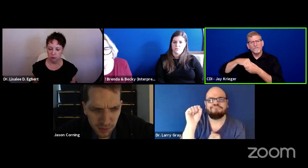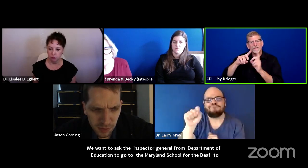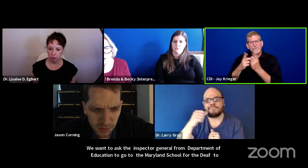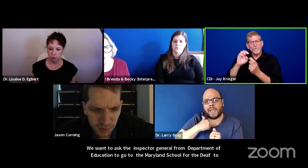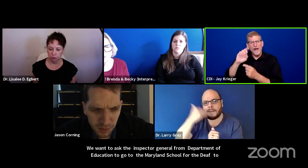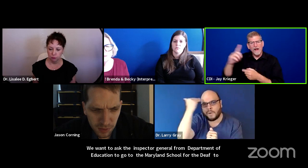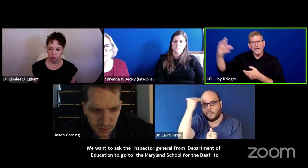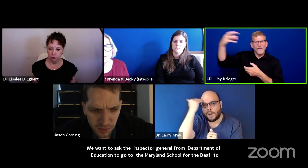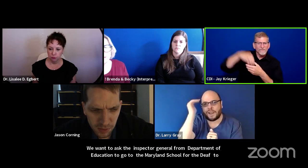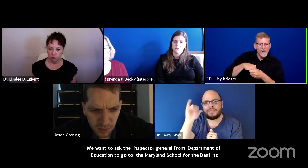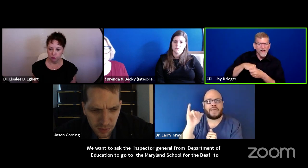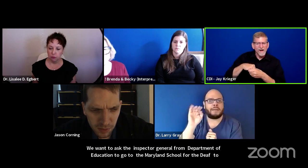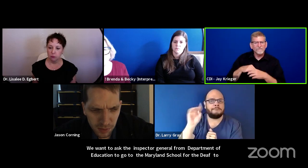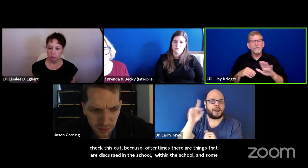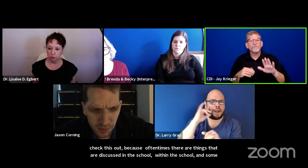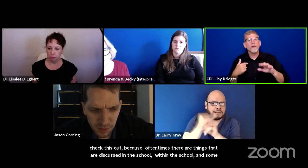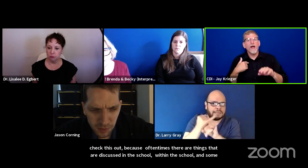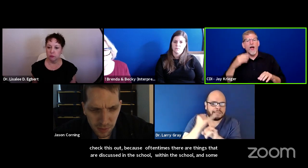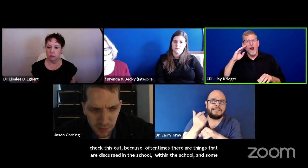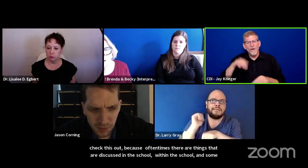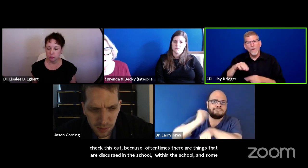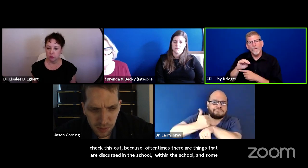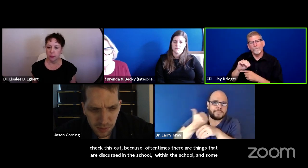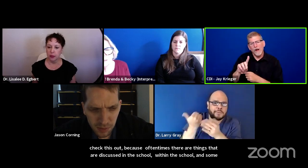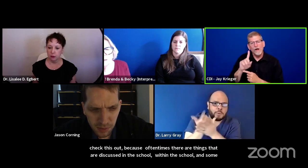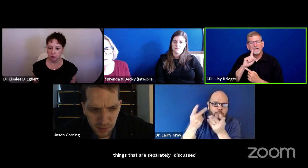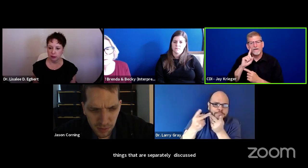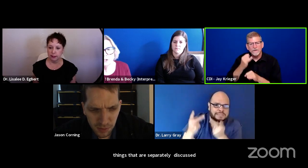community, but there's no one that's been involved in checking it out.